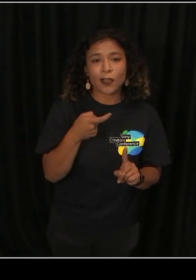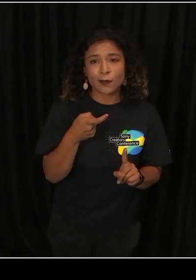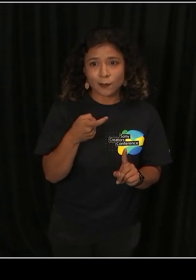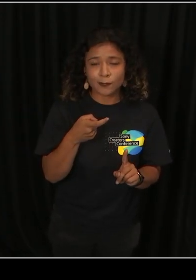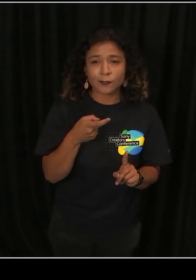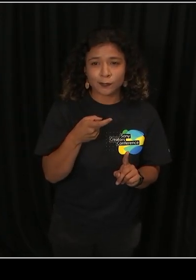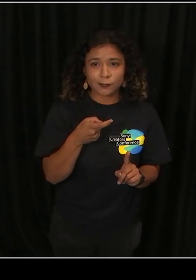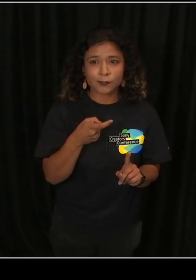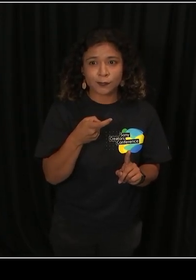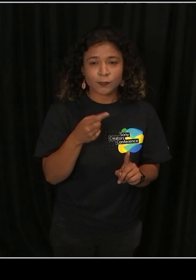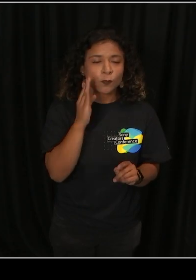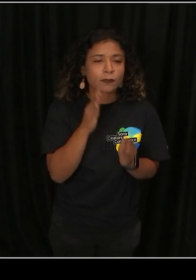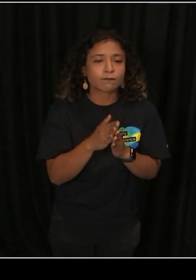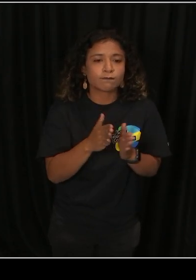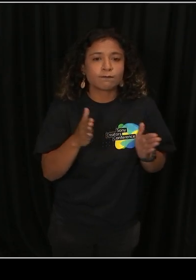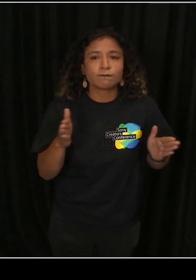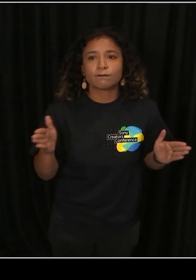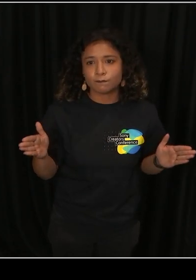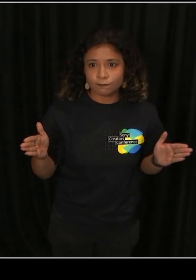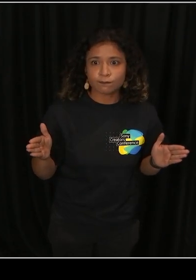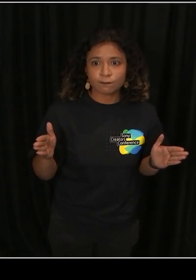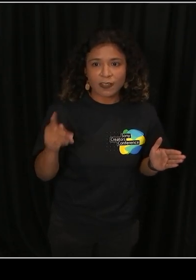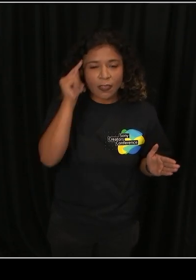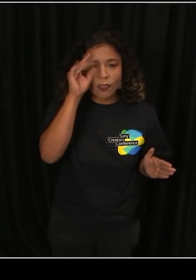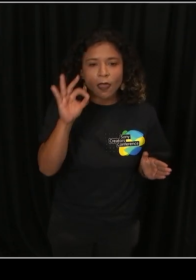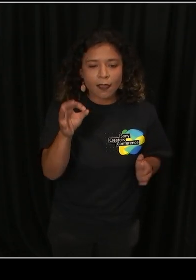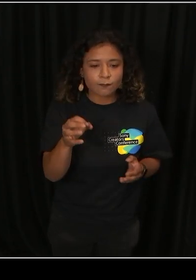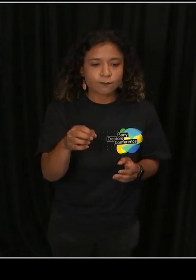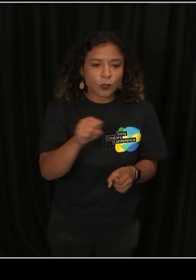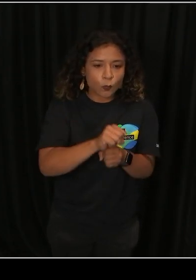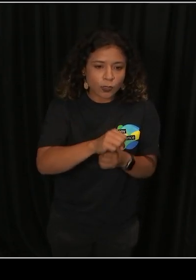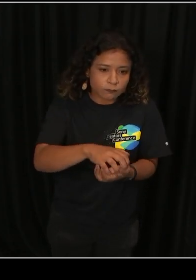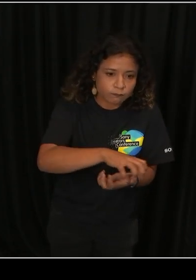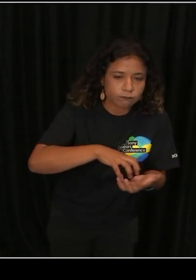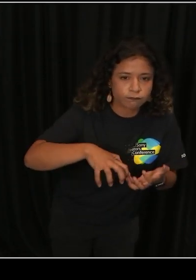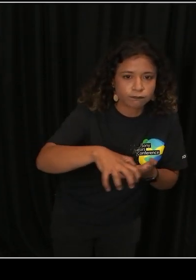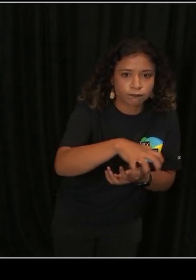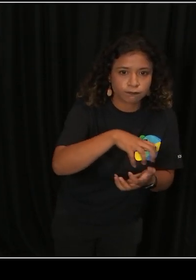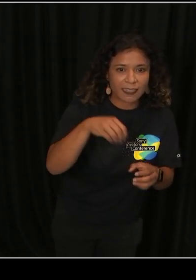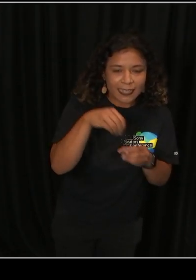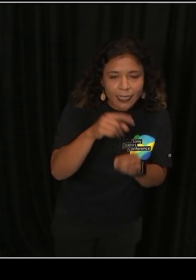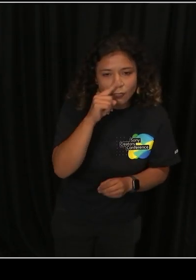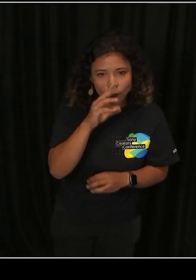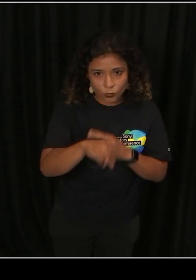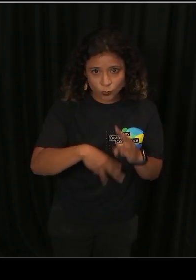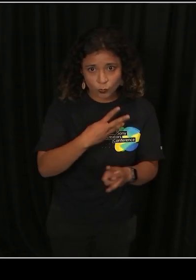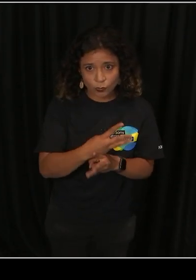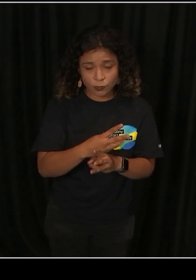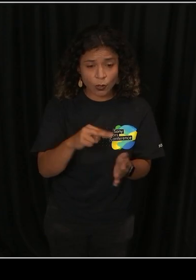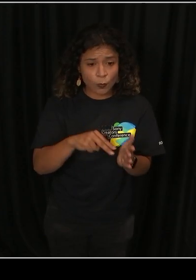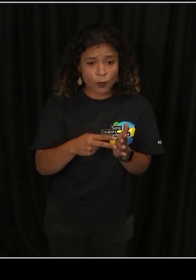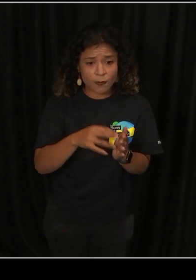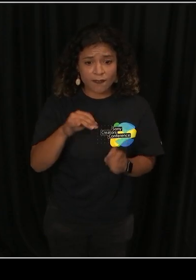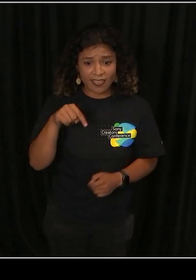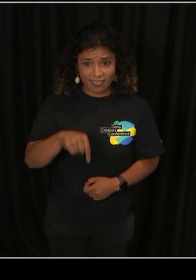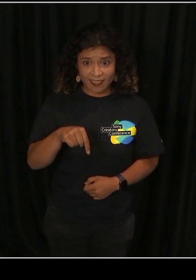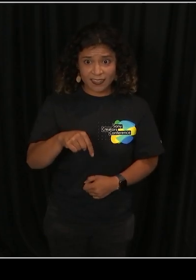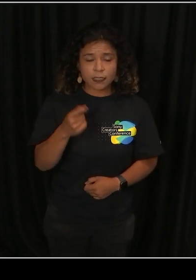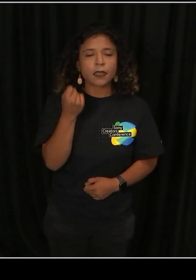to expand the field of the engagement in the virtual world. The purpose of this PoC is to understand